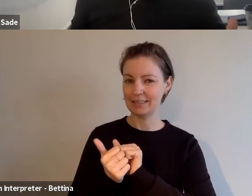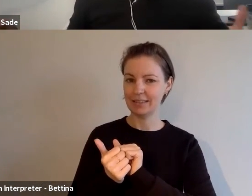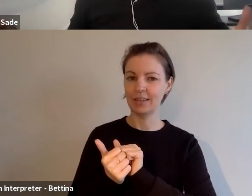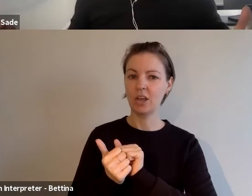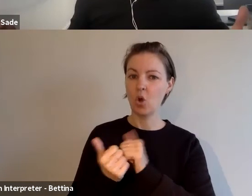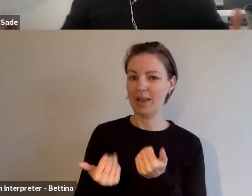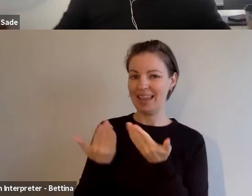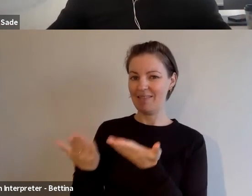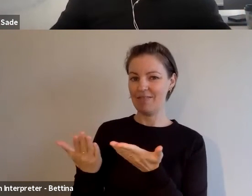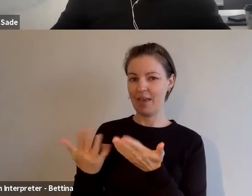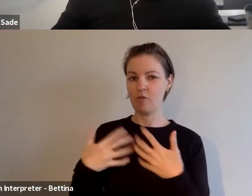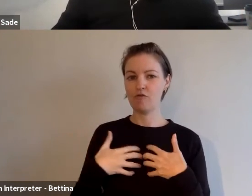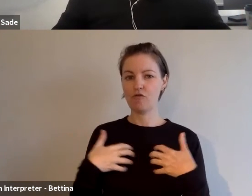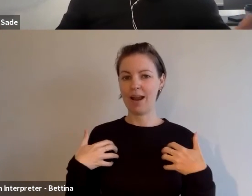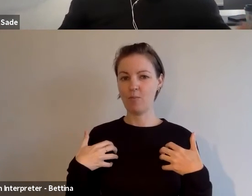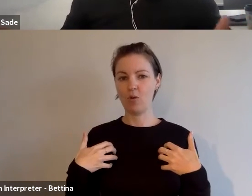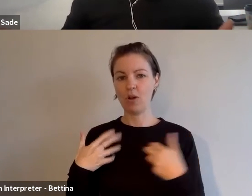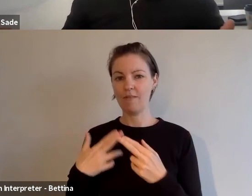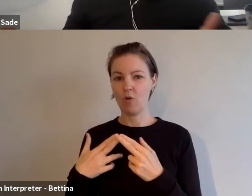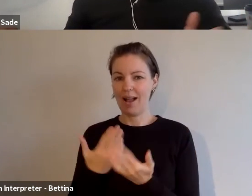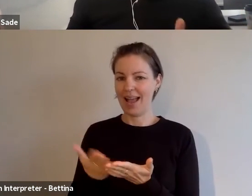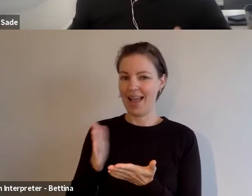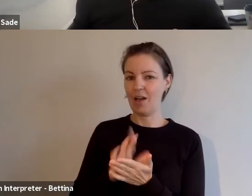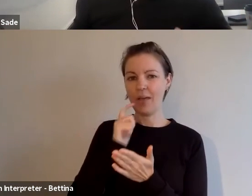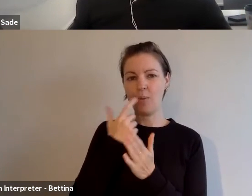we can't just hand students to partners. We really put a lot of thought into